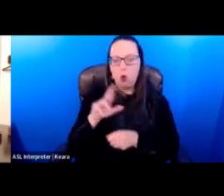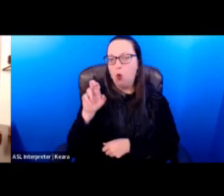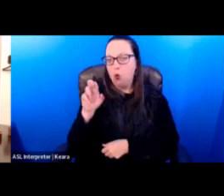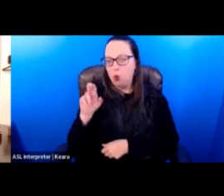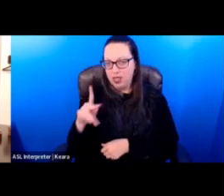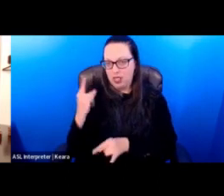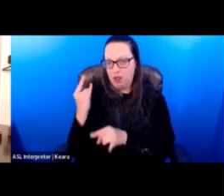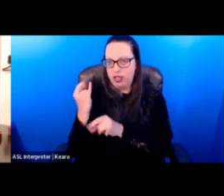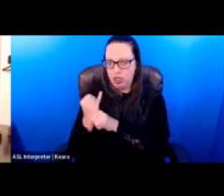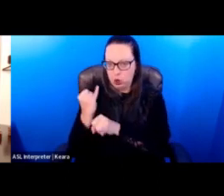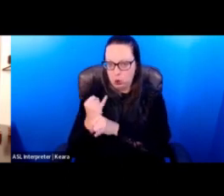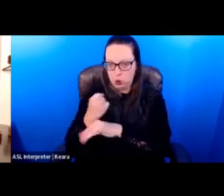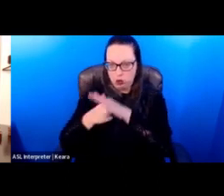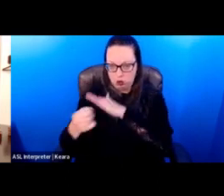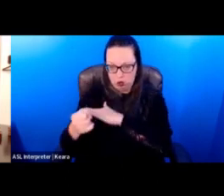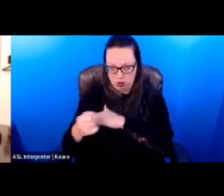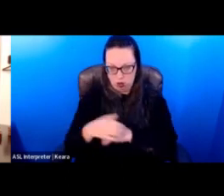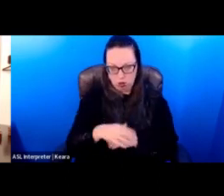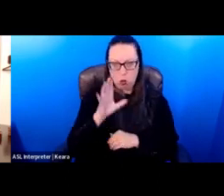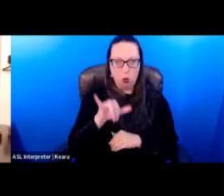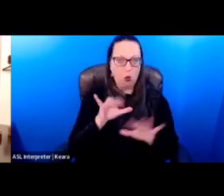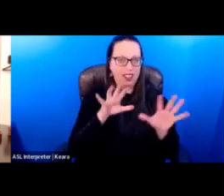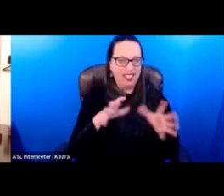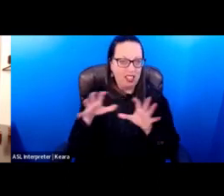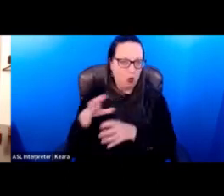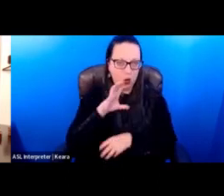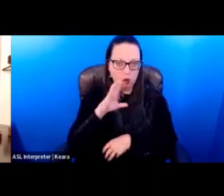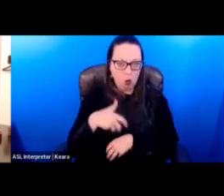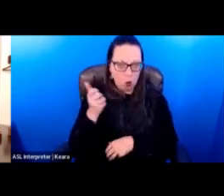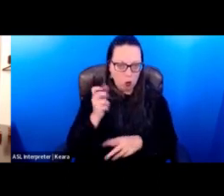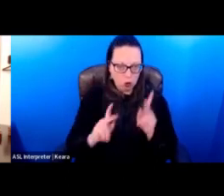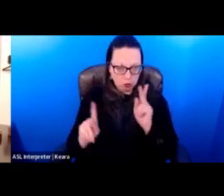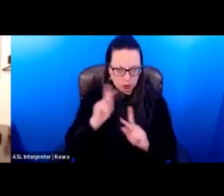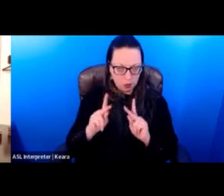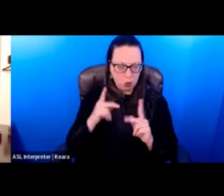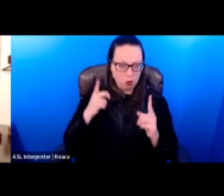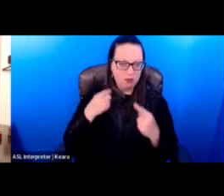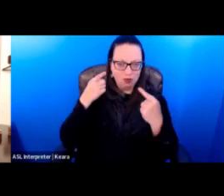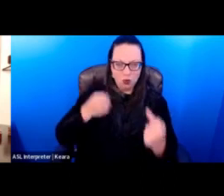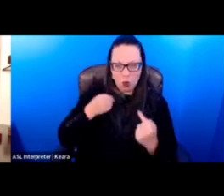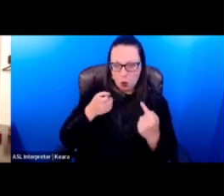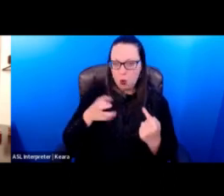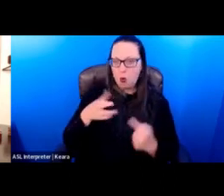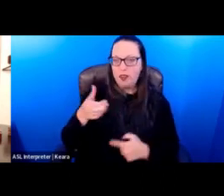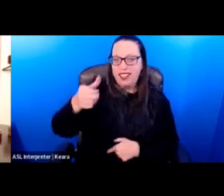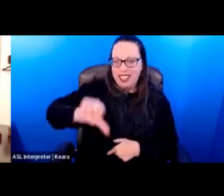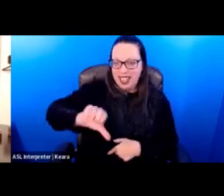categories of older individuals who have had difficulty or been denied access to services and